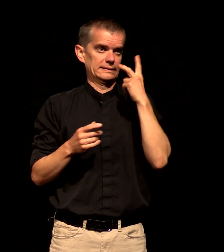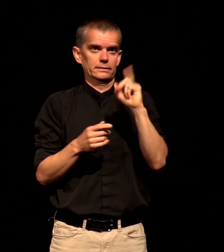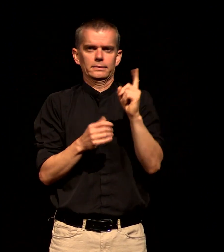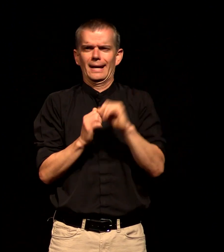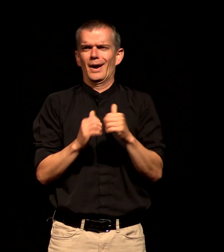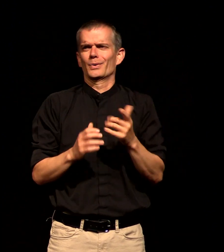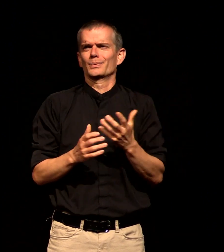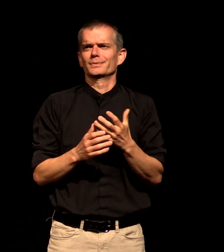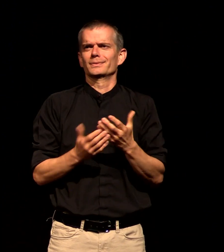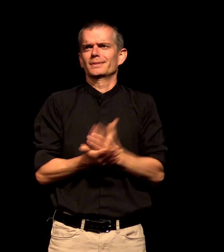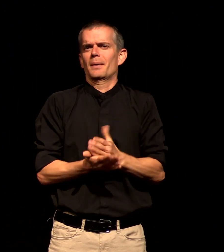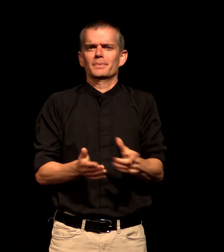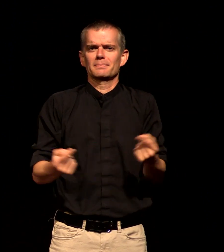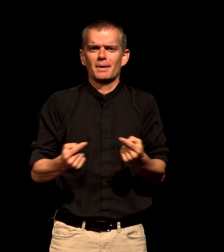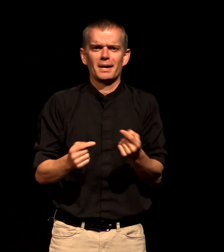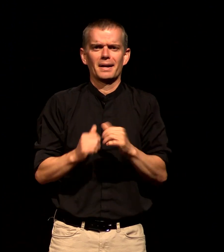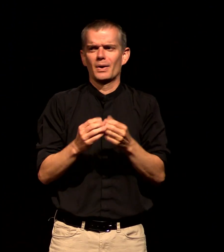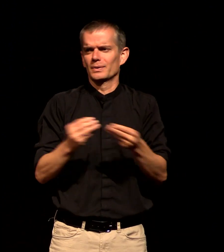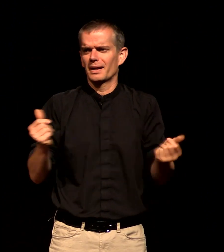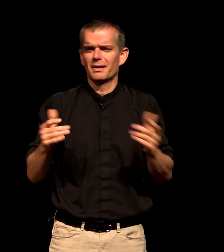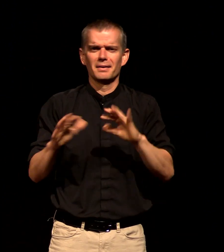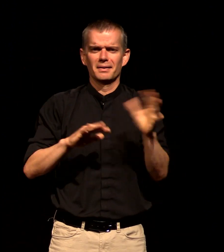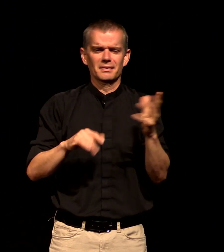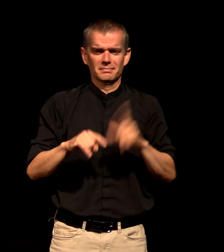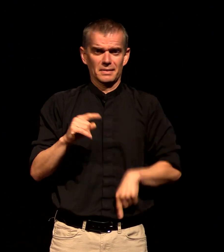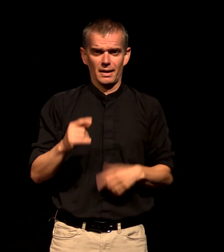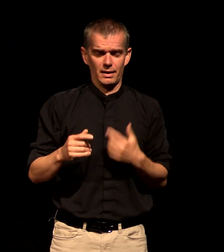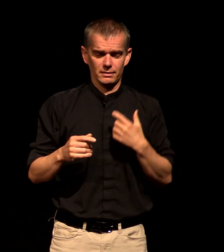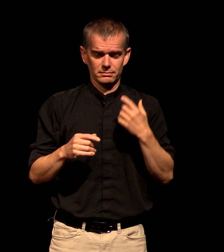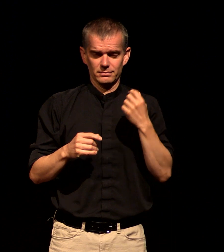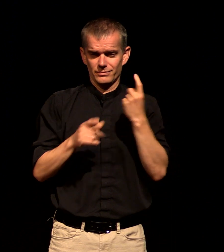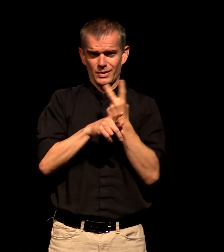I can't even see God's footprints. And yet, but then